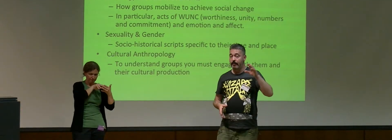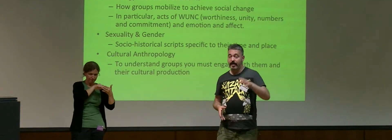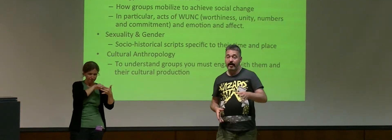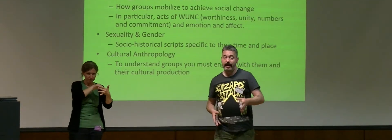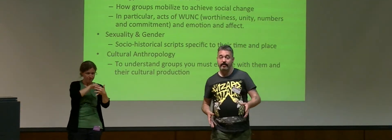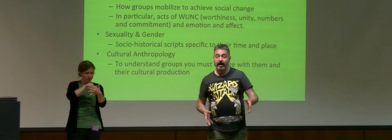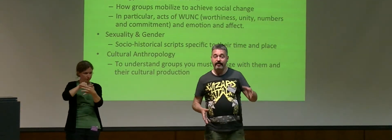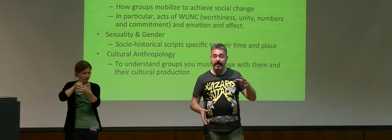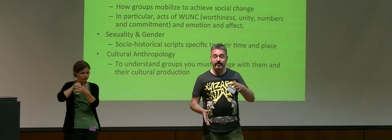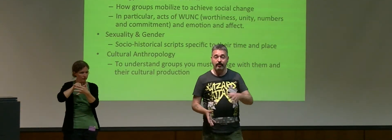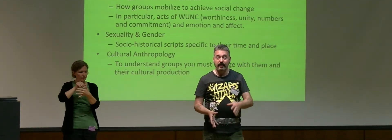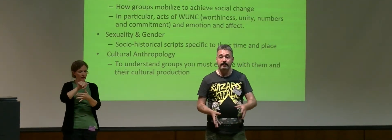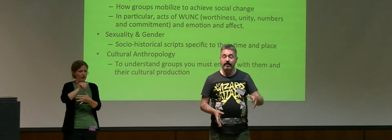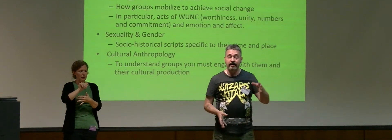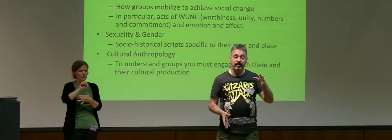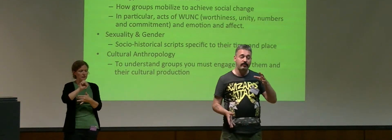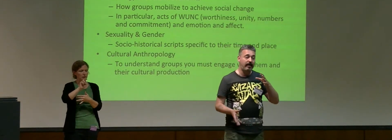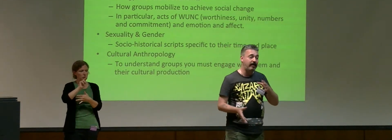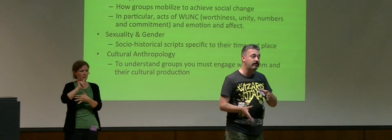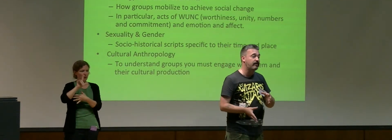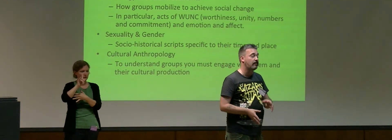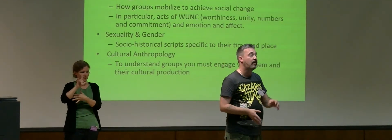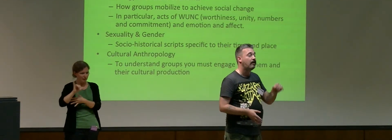about asexuality and asexual activism